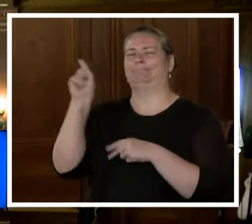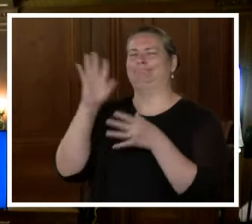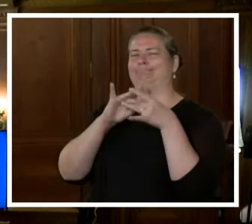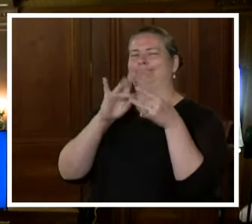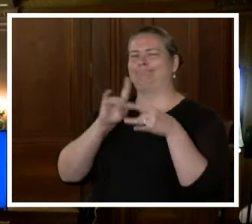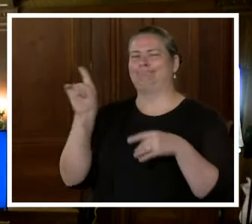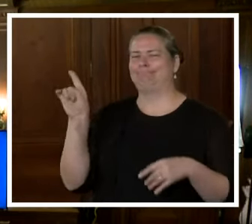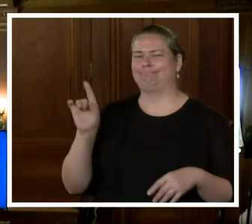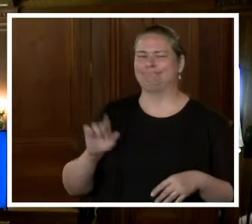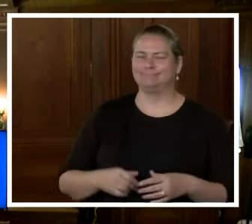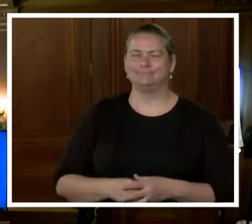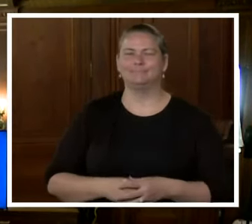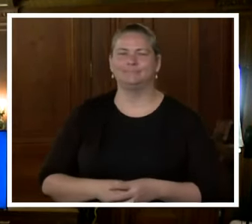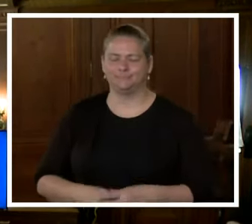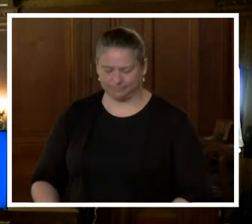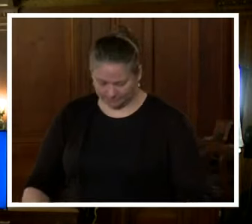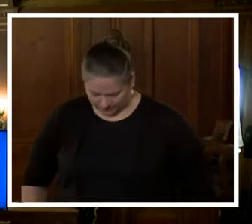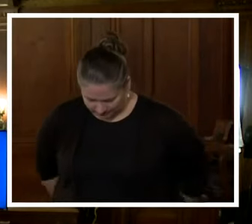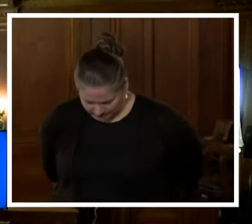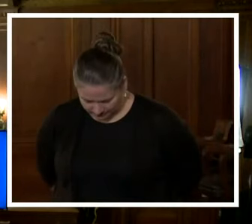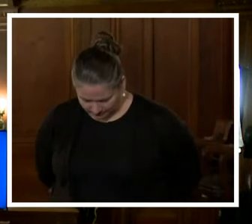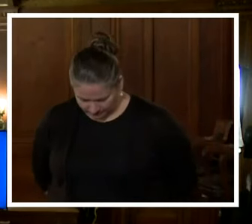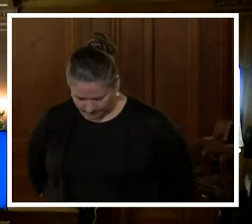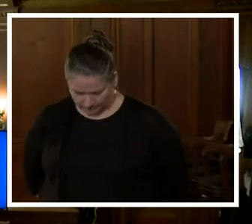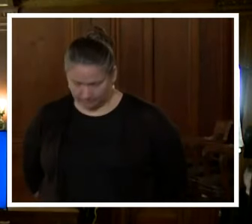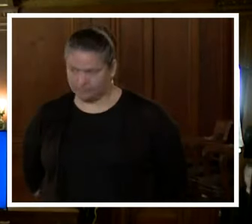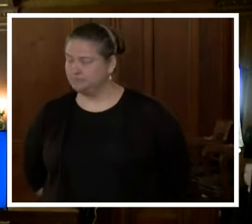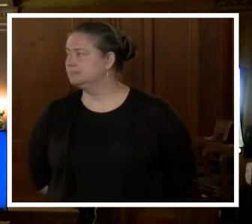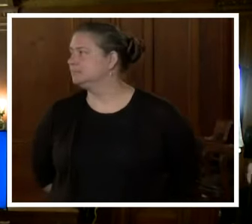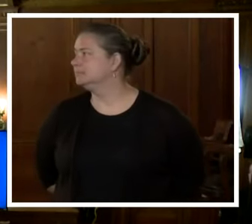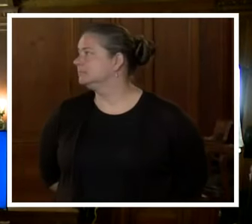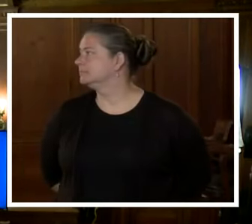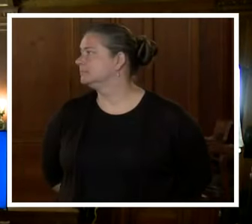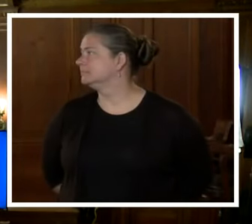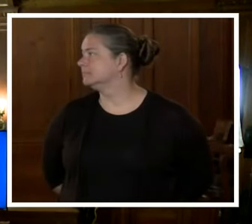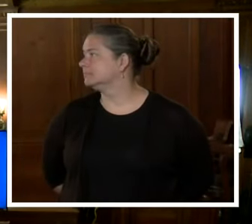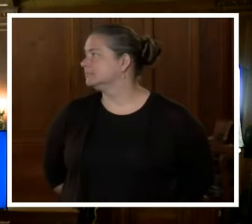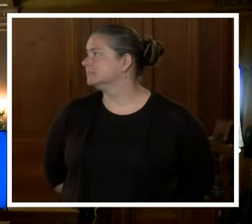MAYBE HEALTH CARE WORKERS WHO REALLY DON'T UNDERSTAND THE TEST.